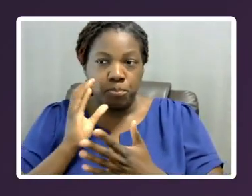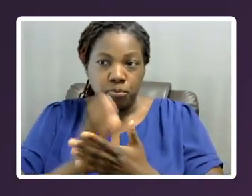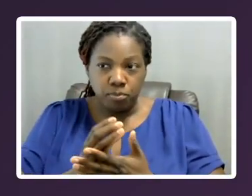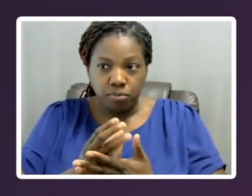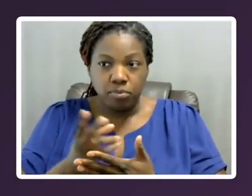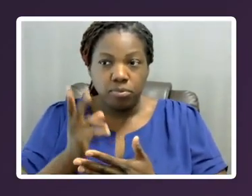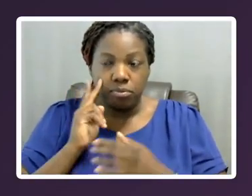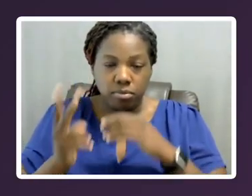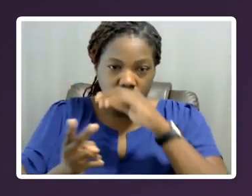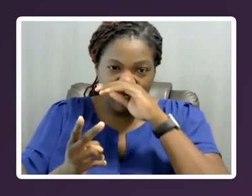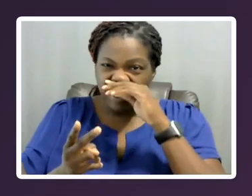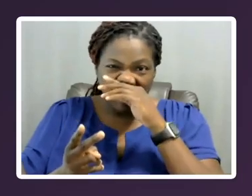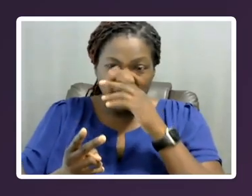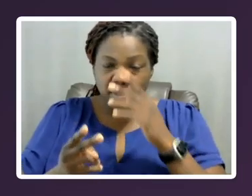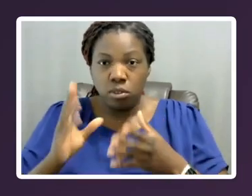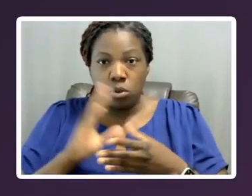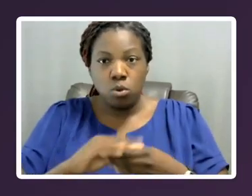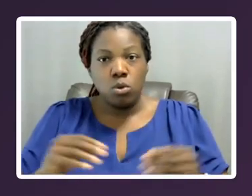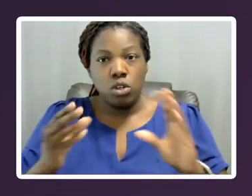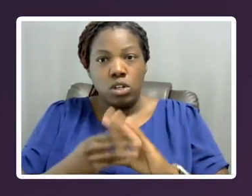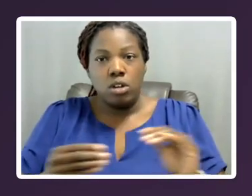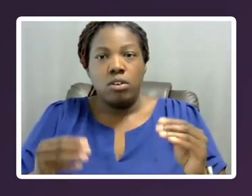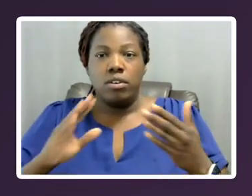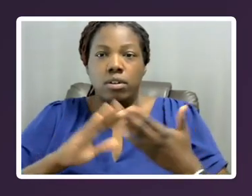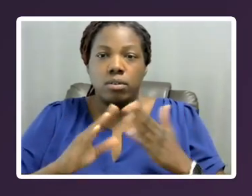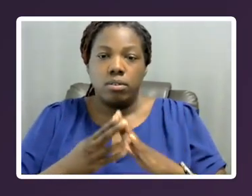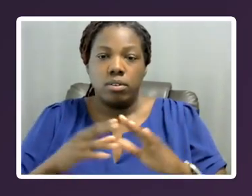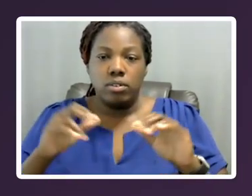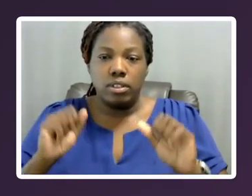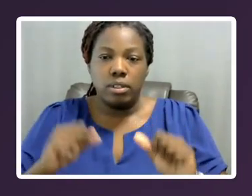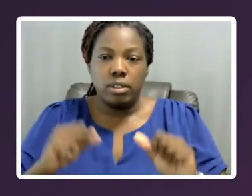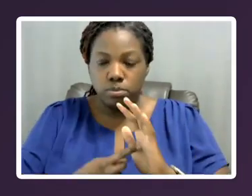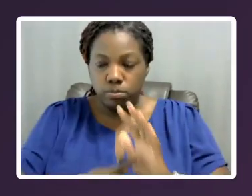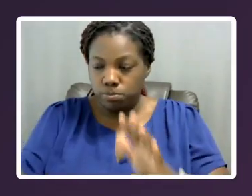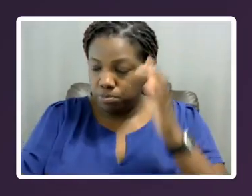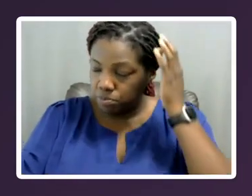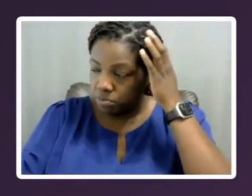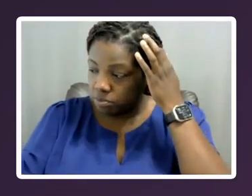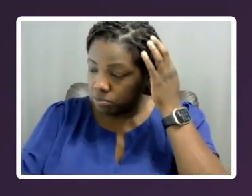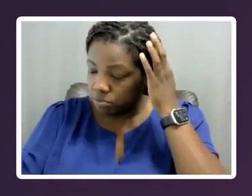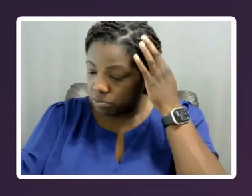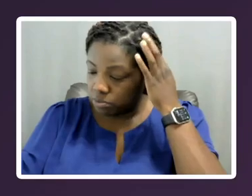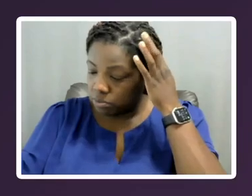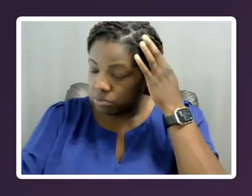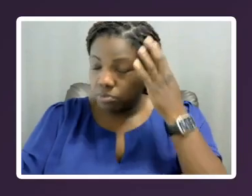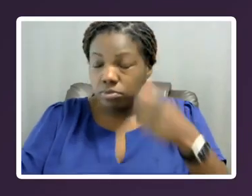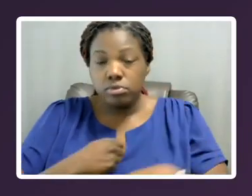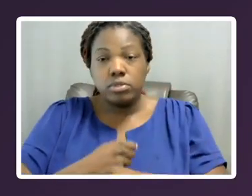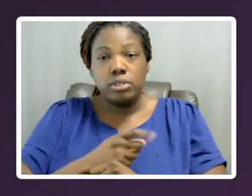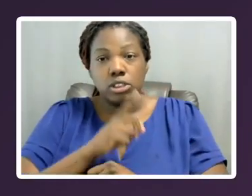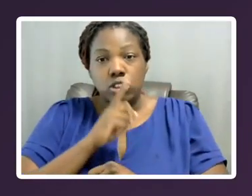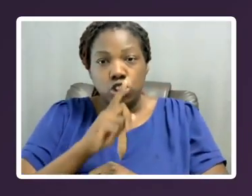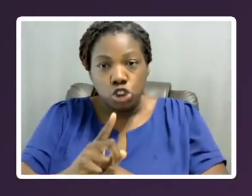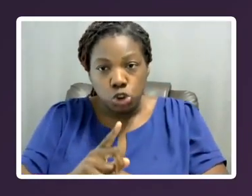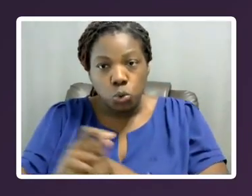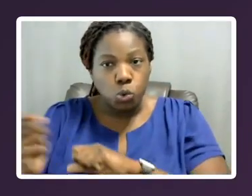story of community can be revealed. But just to make sure we're all on the same page with